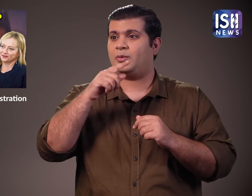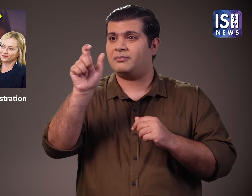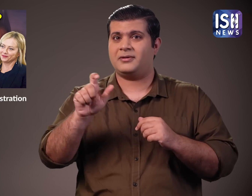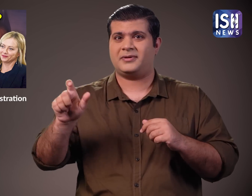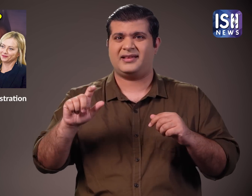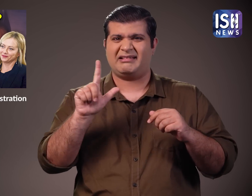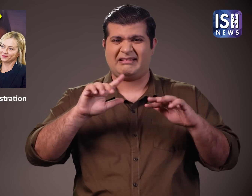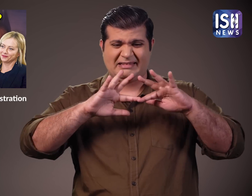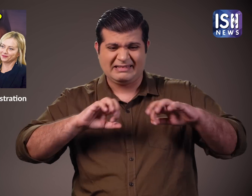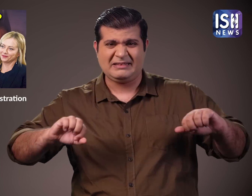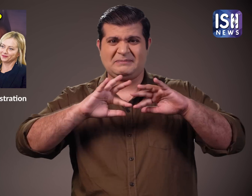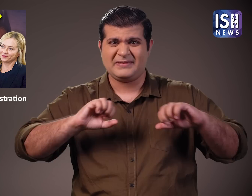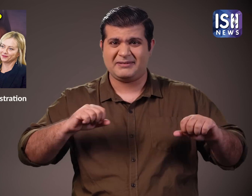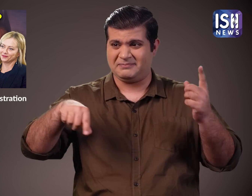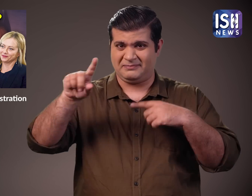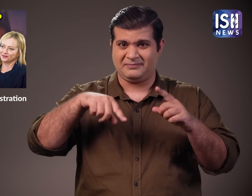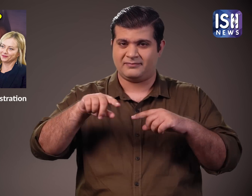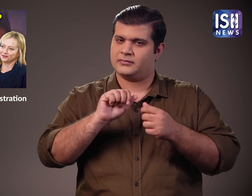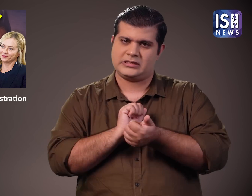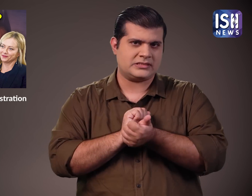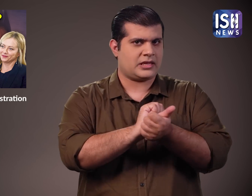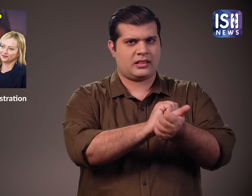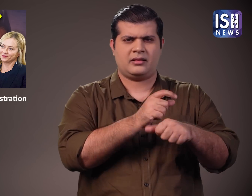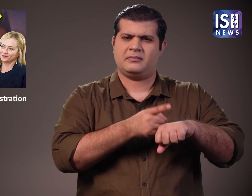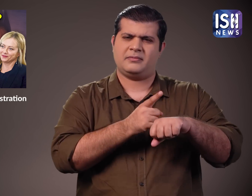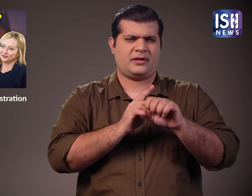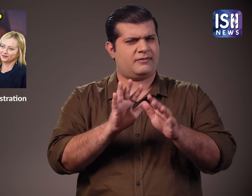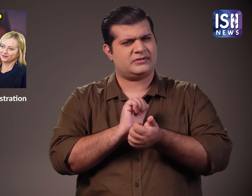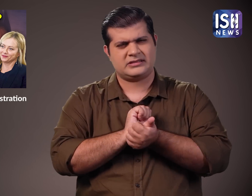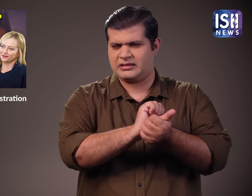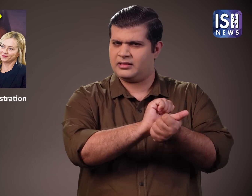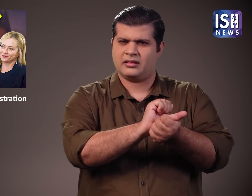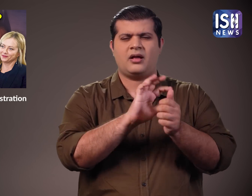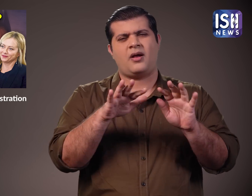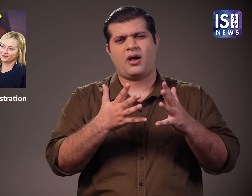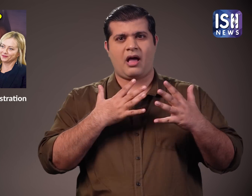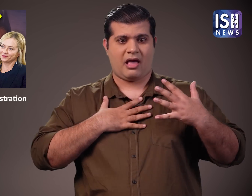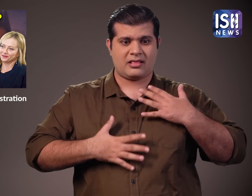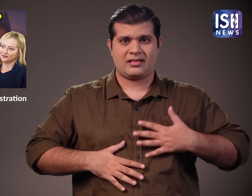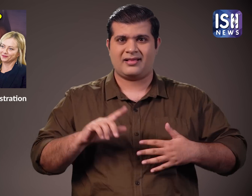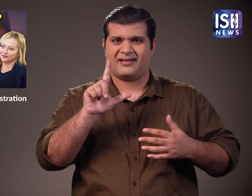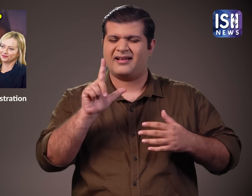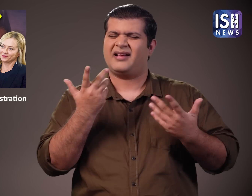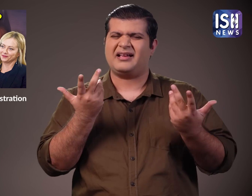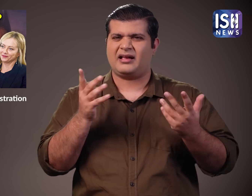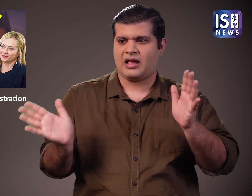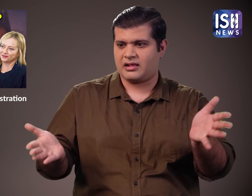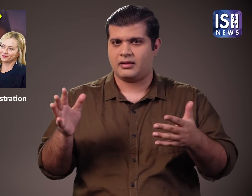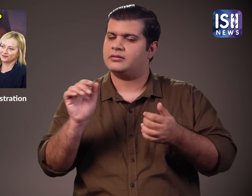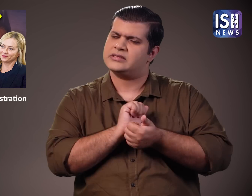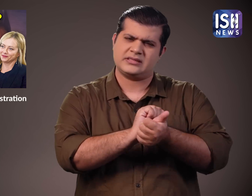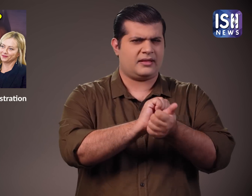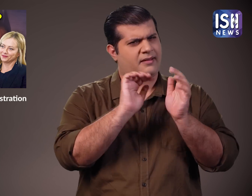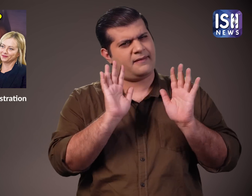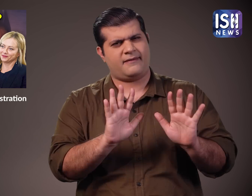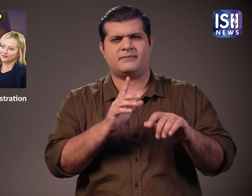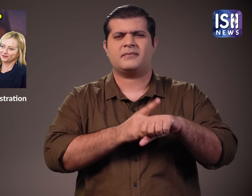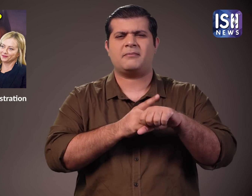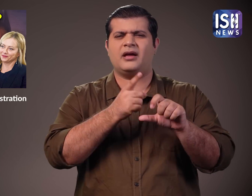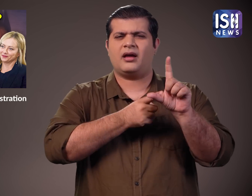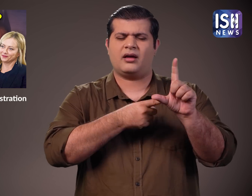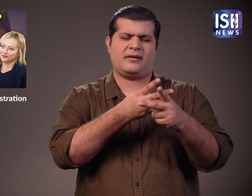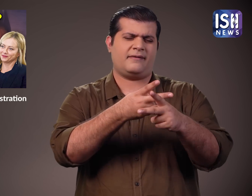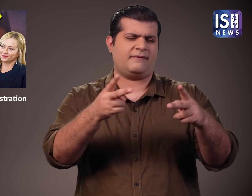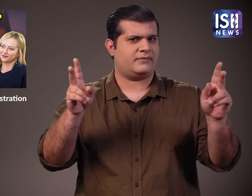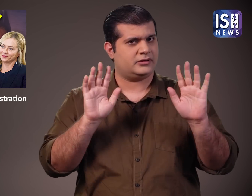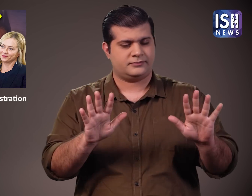Rapists and sex offenders will definitely be sentenced according to the severity of their crimes.